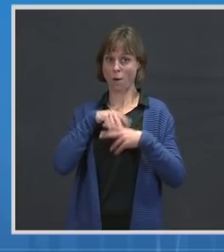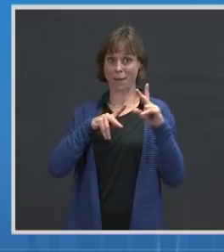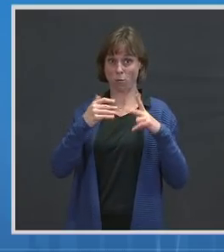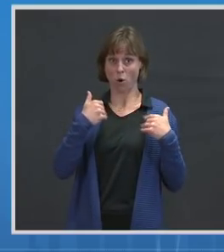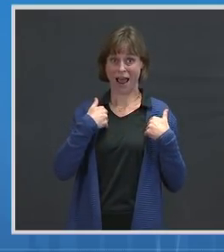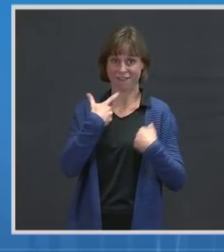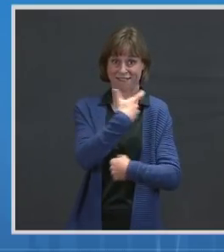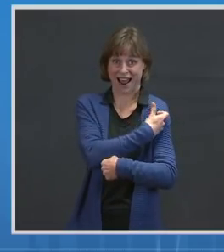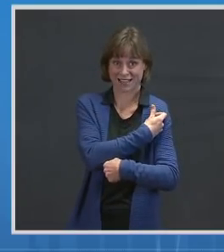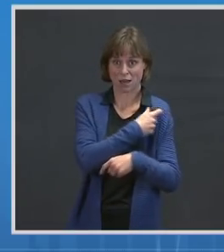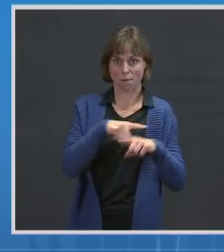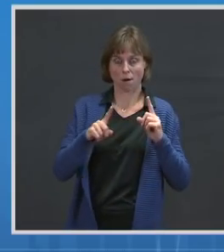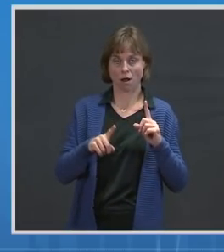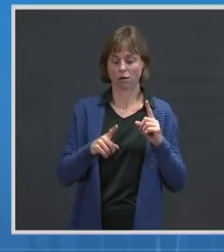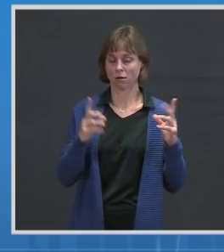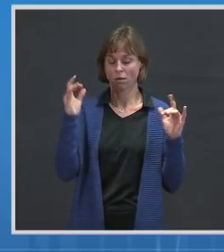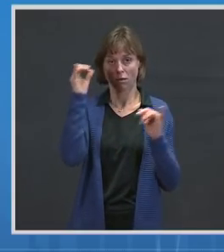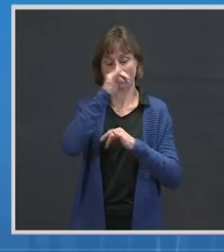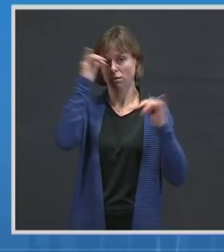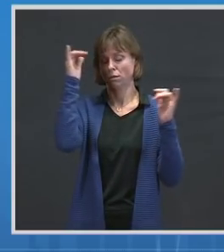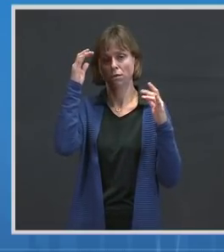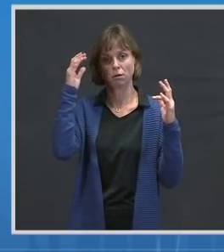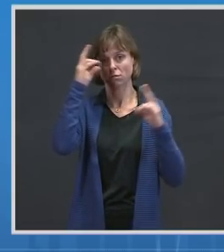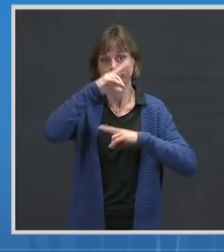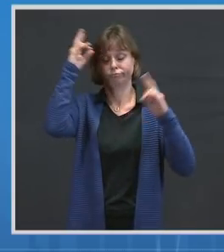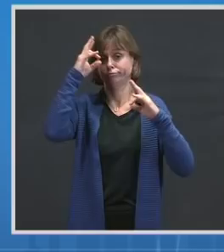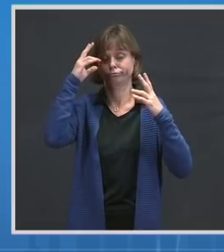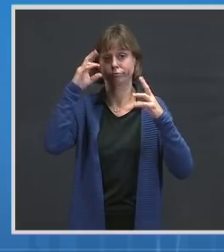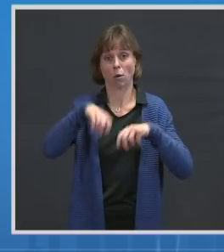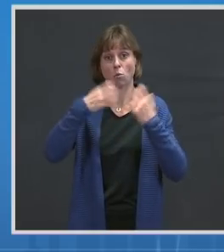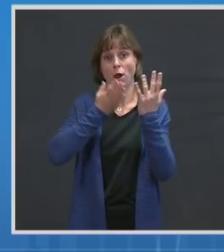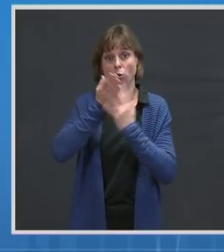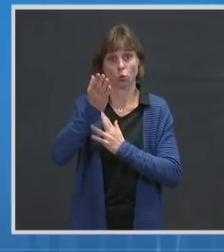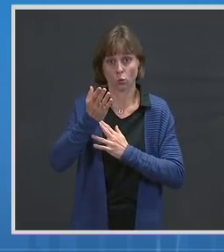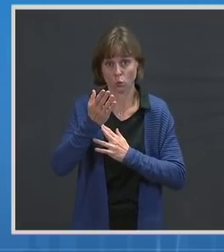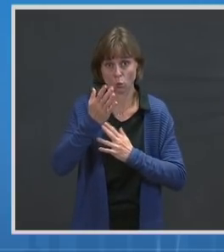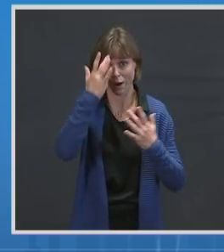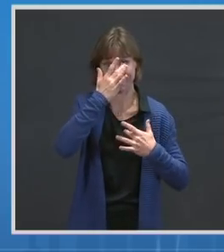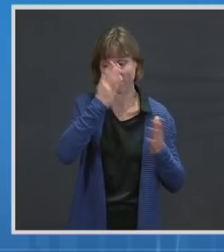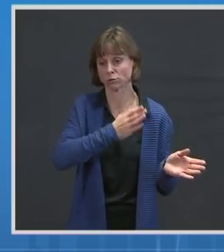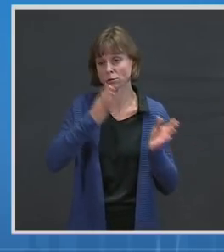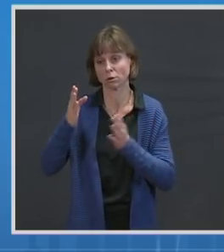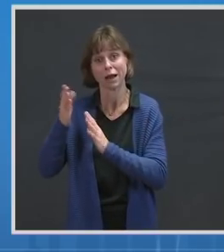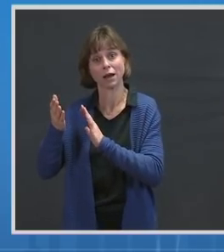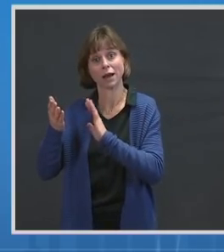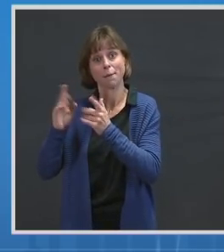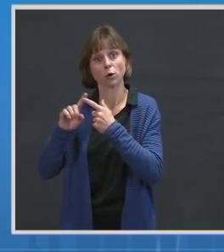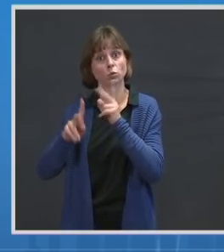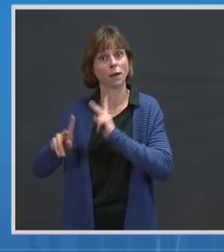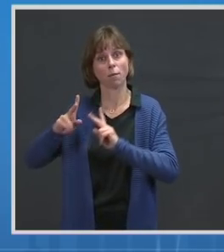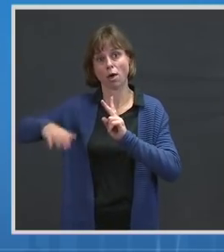but had a breakthrough infection, compared to individuals who were not. It's very interesting the Israelis